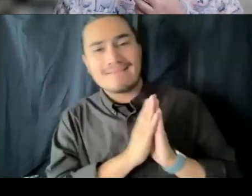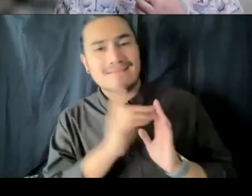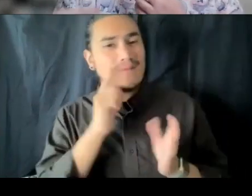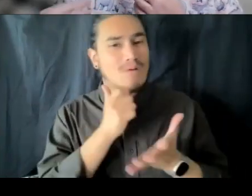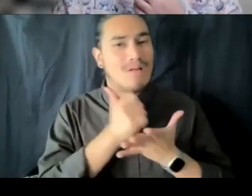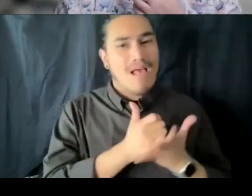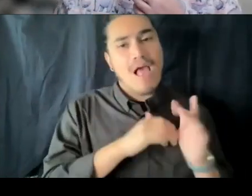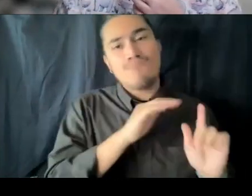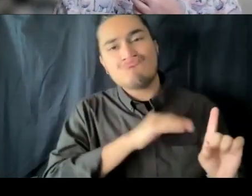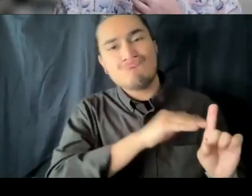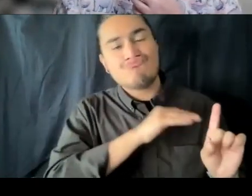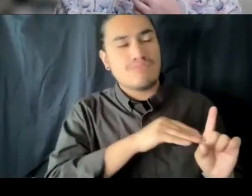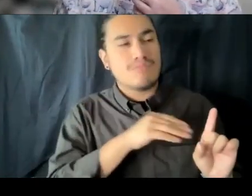can be seen as disruptive.